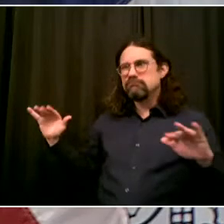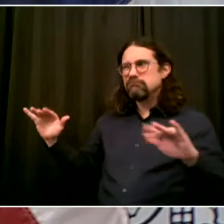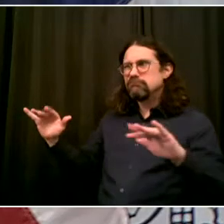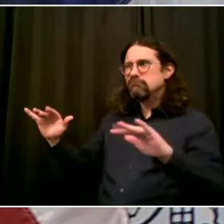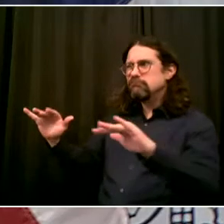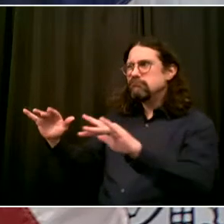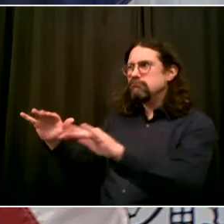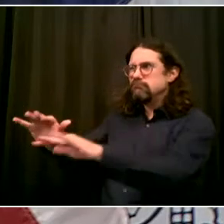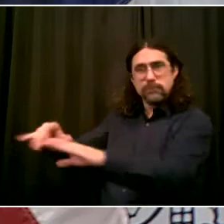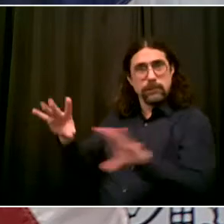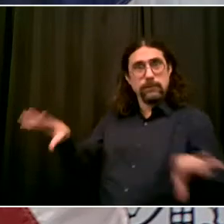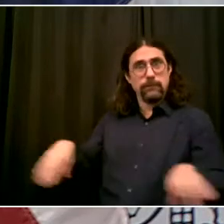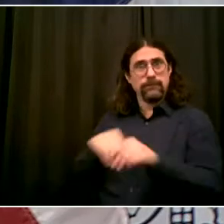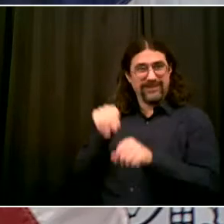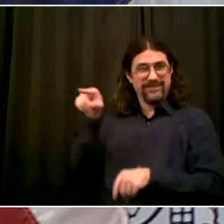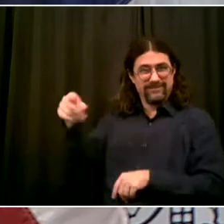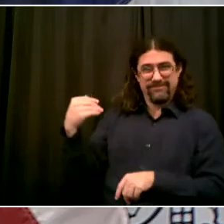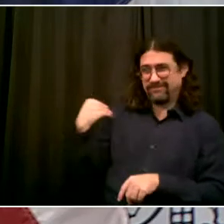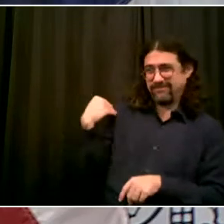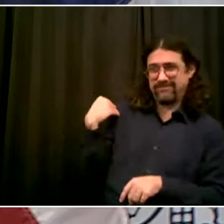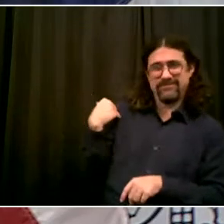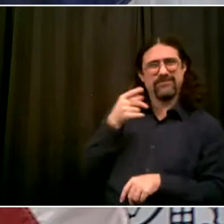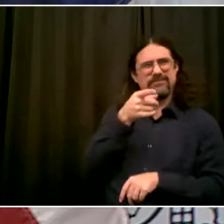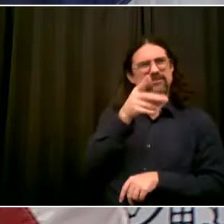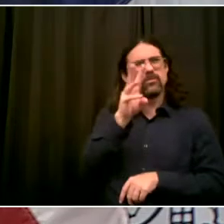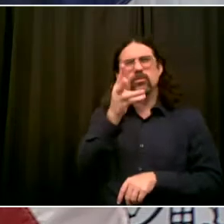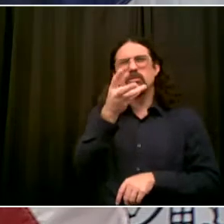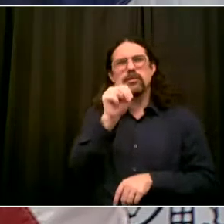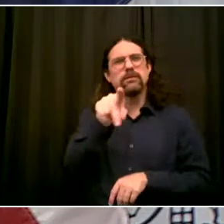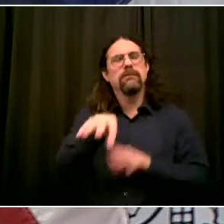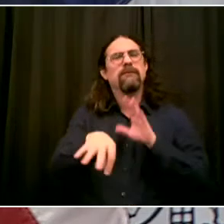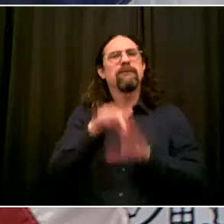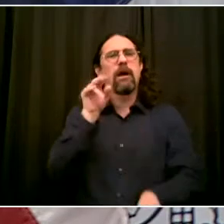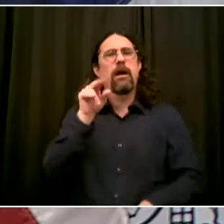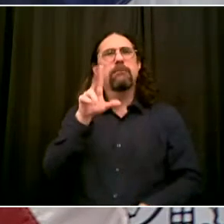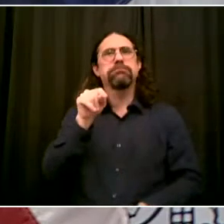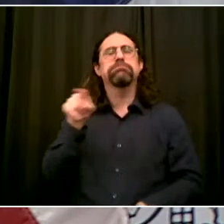WHEN DID THE CITY LEARN ABOUT THE WEDDING, BEFEFORE, DURING,